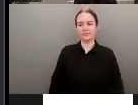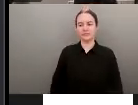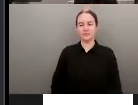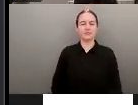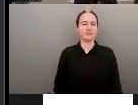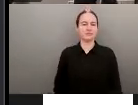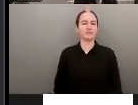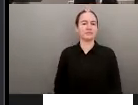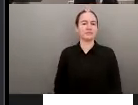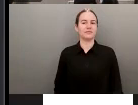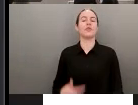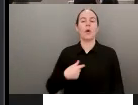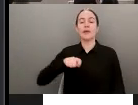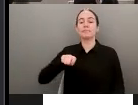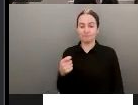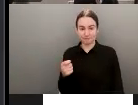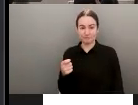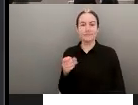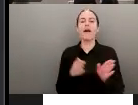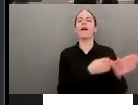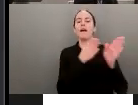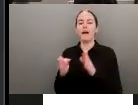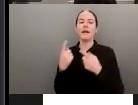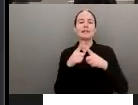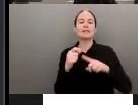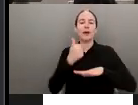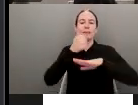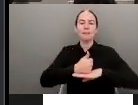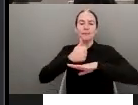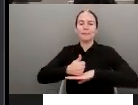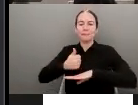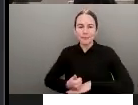It took me to the accessibility settings of the phone.